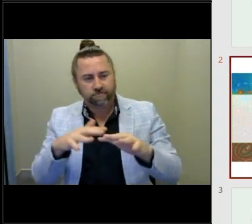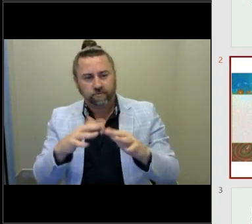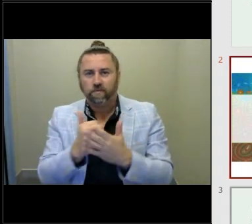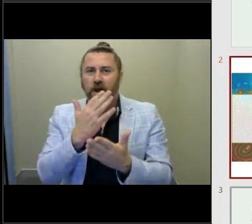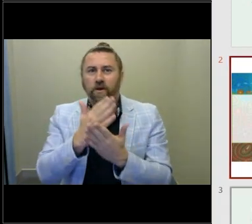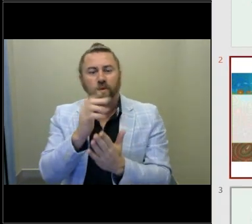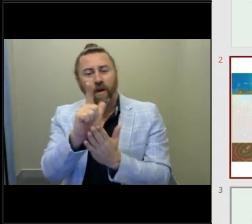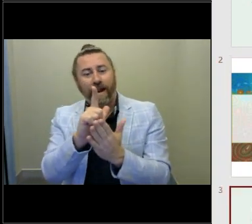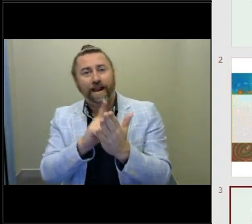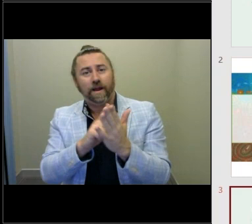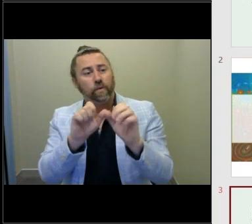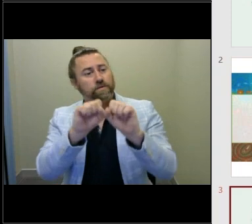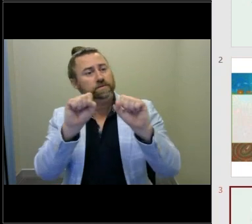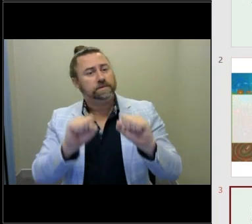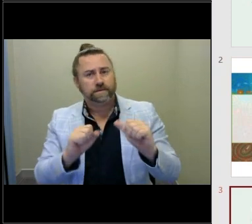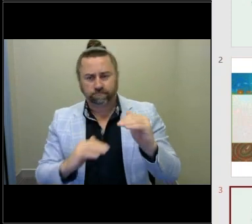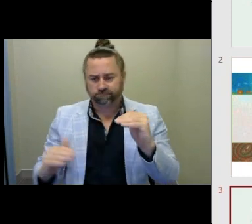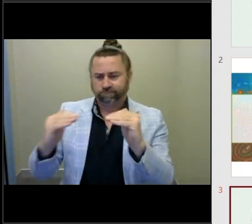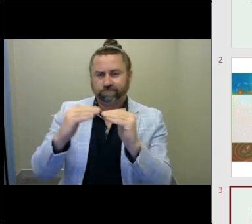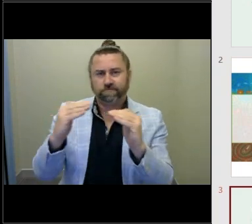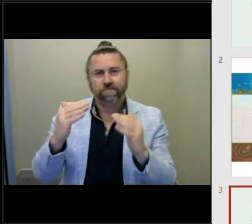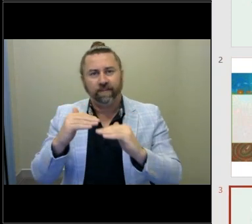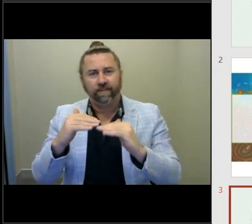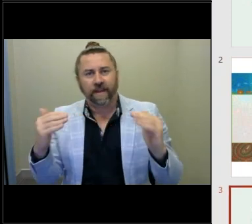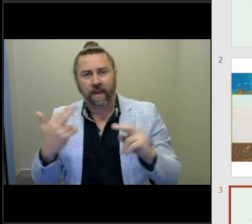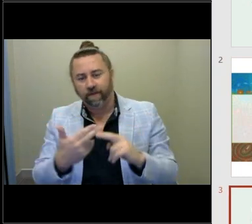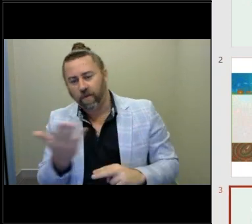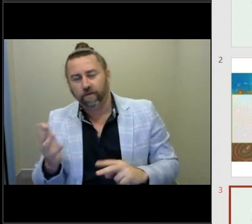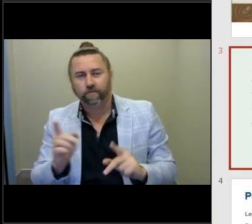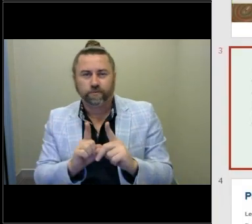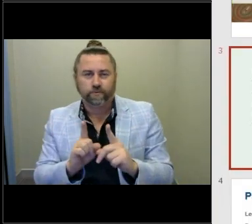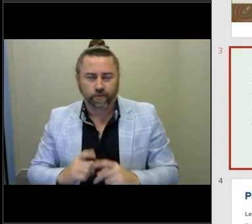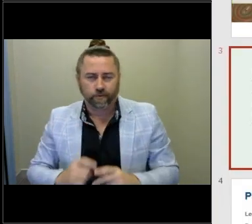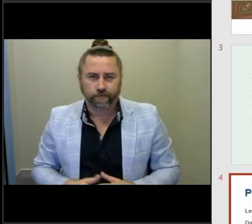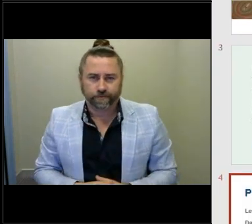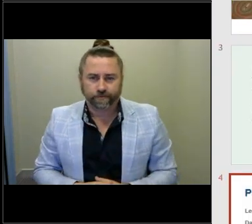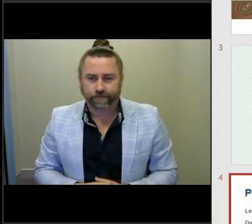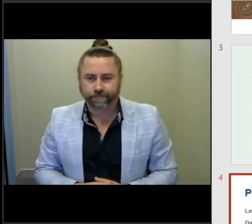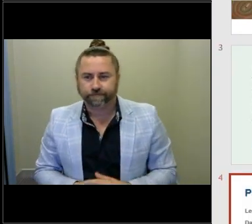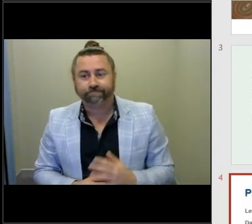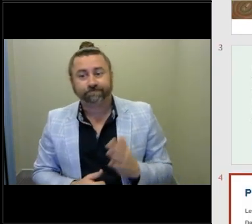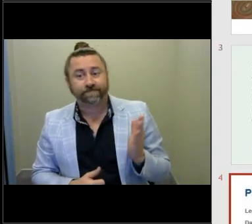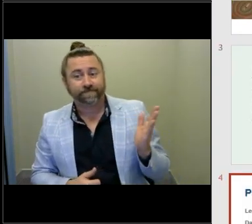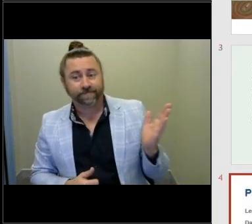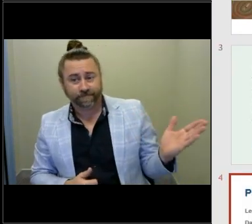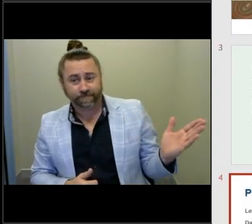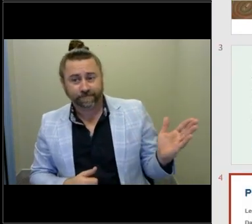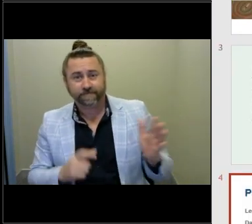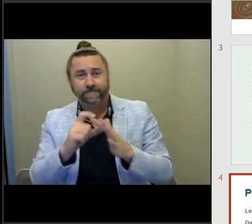Next to me today is Daisy.